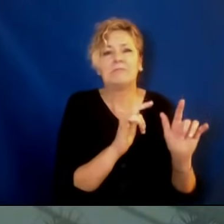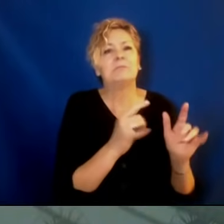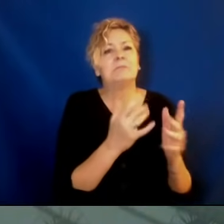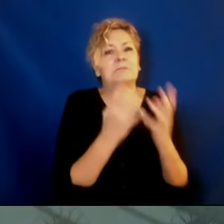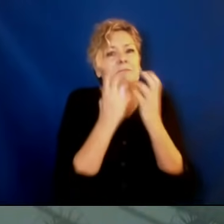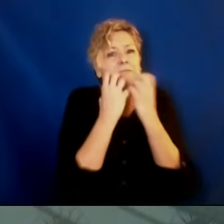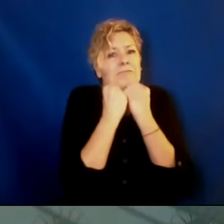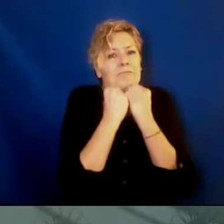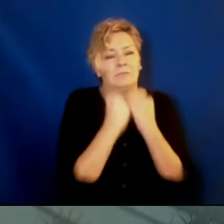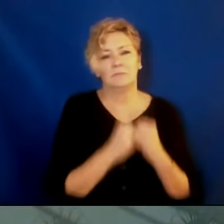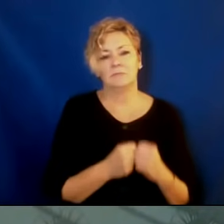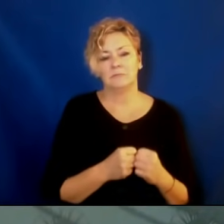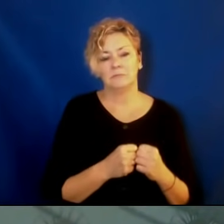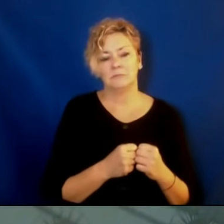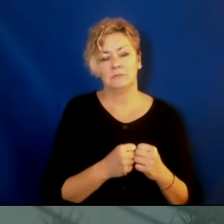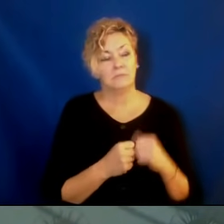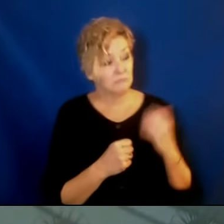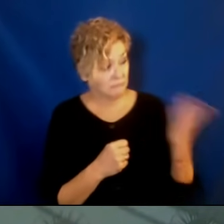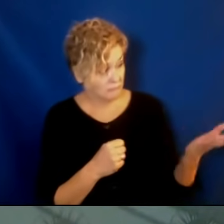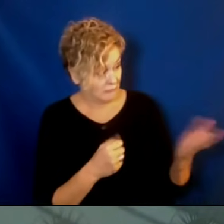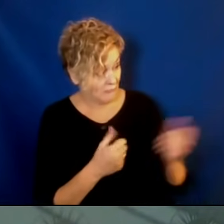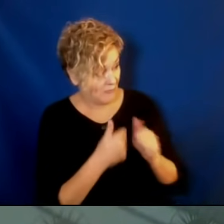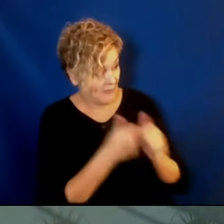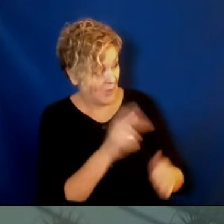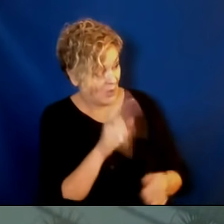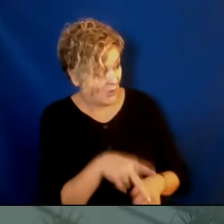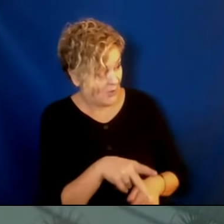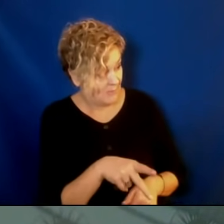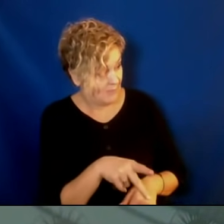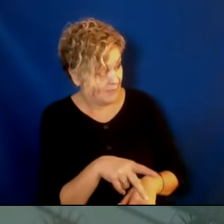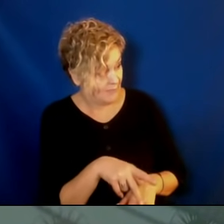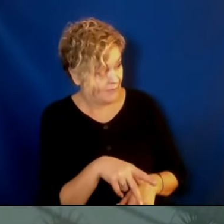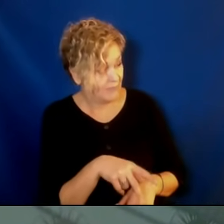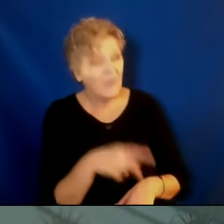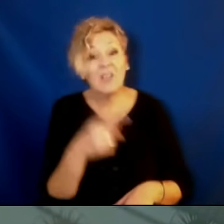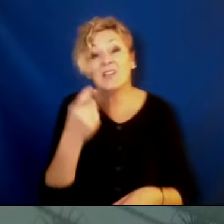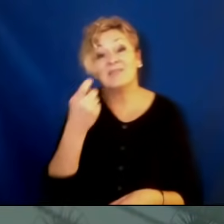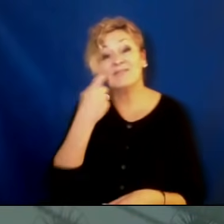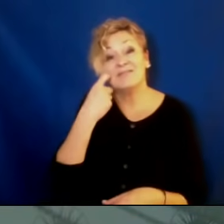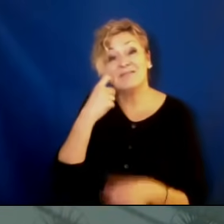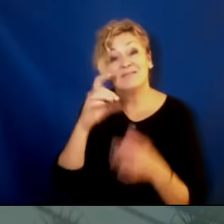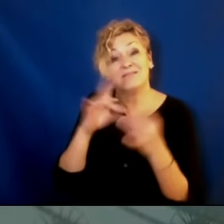that are meaningful for people that we need to do that, that we must do that.